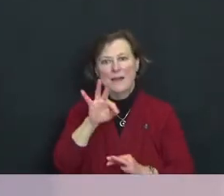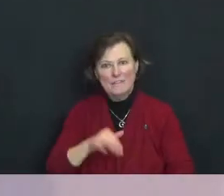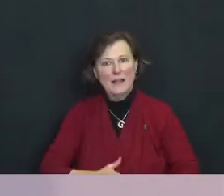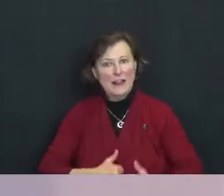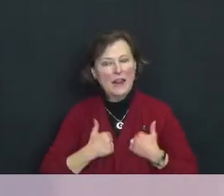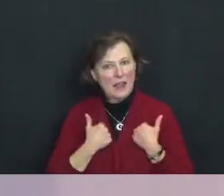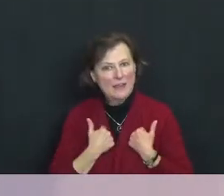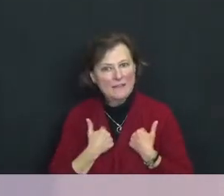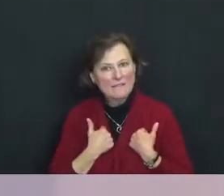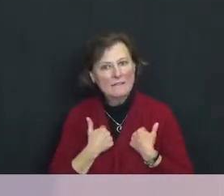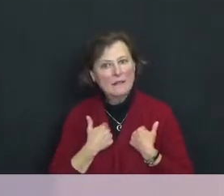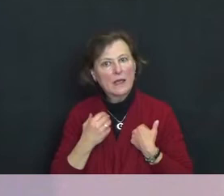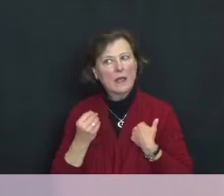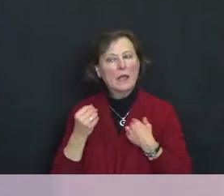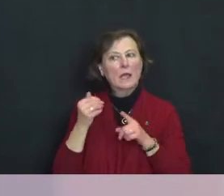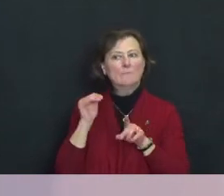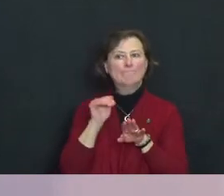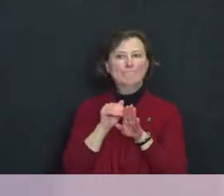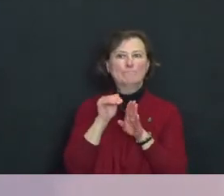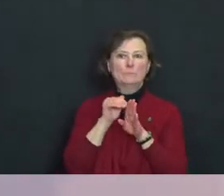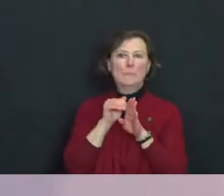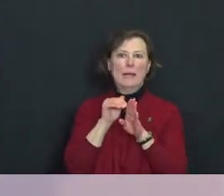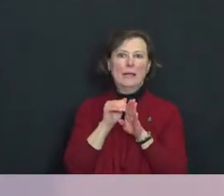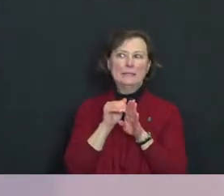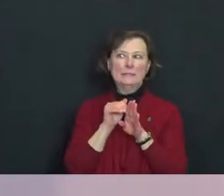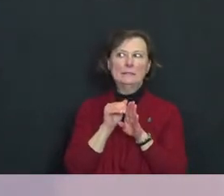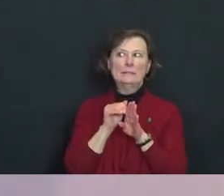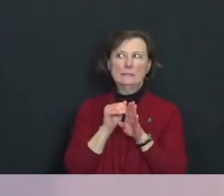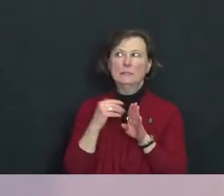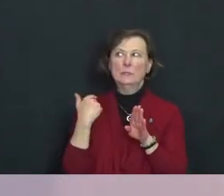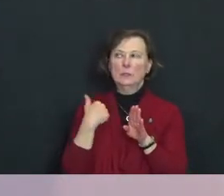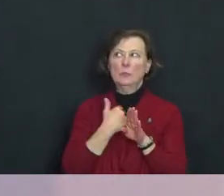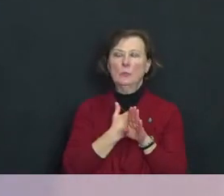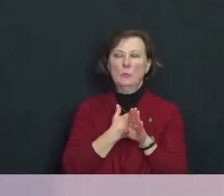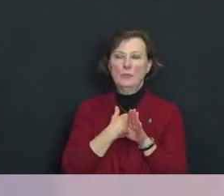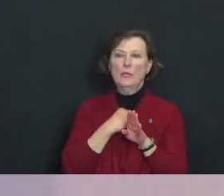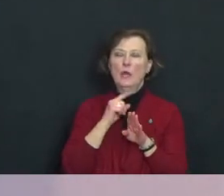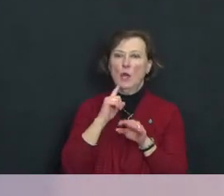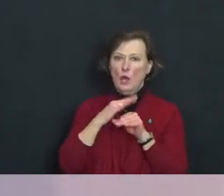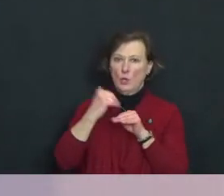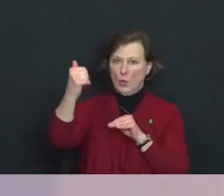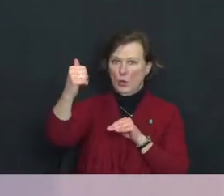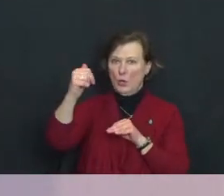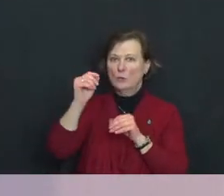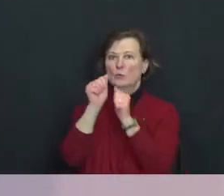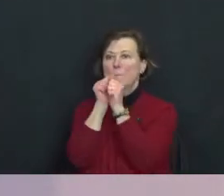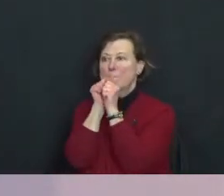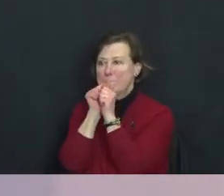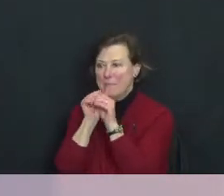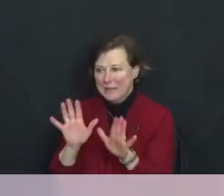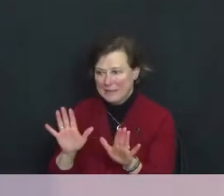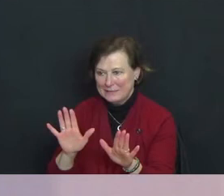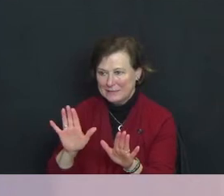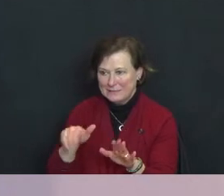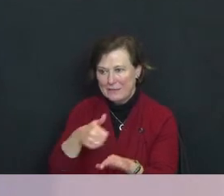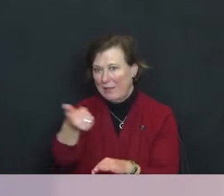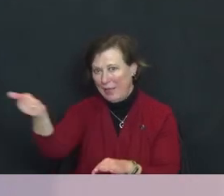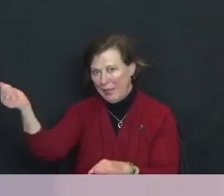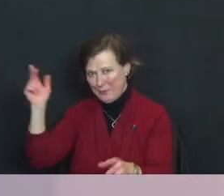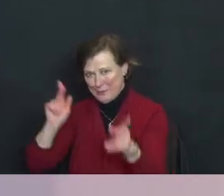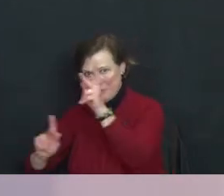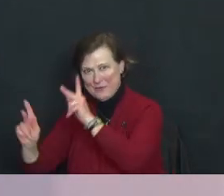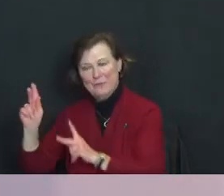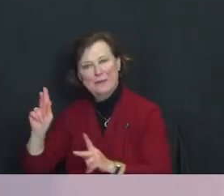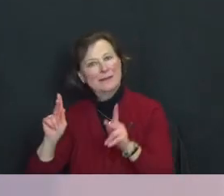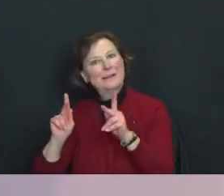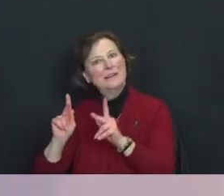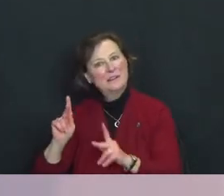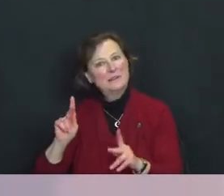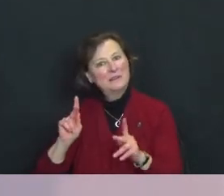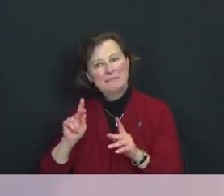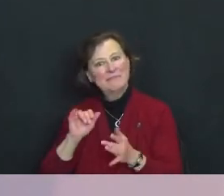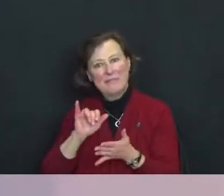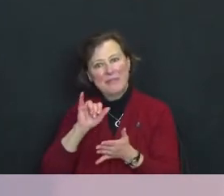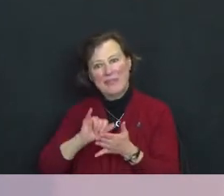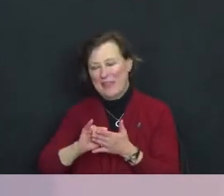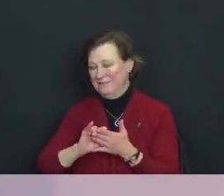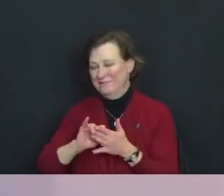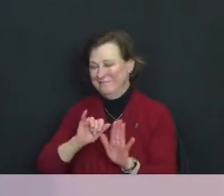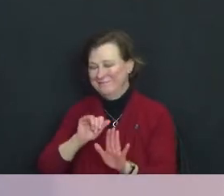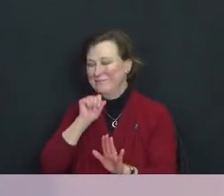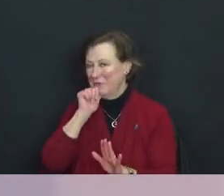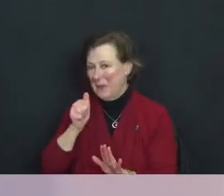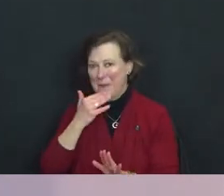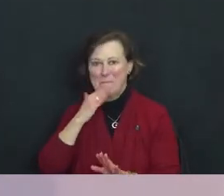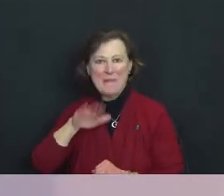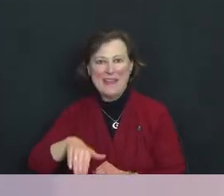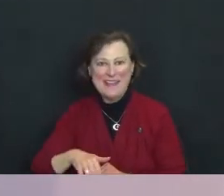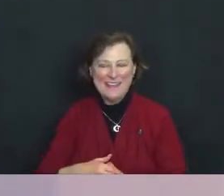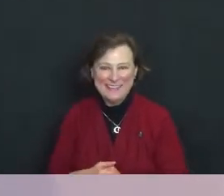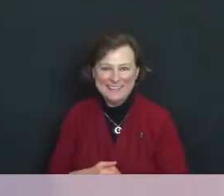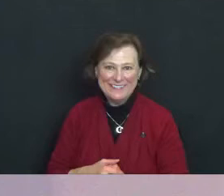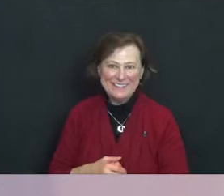And to be reminded of our call to bless others was not altogether to the bad.